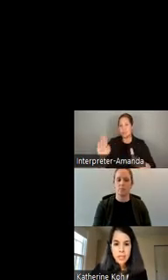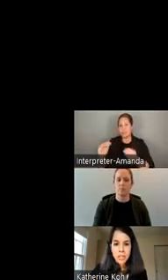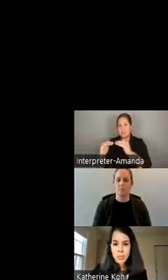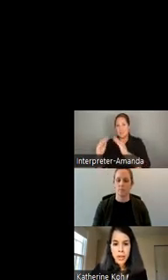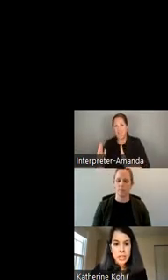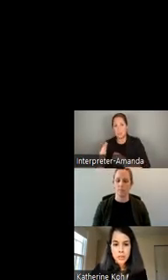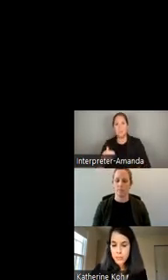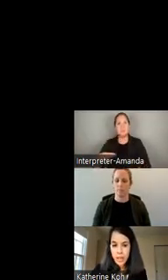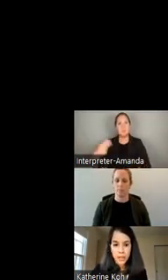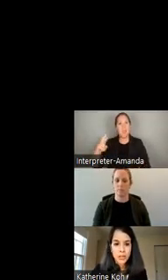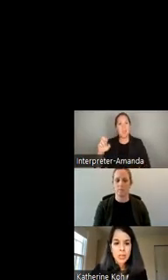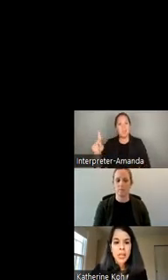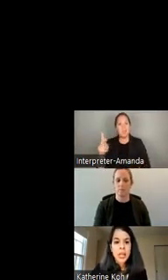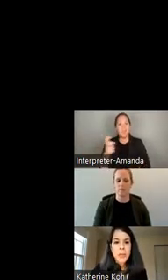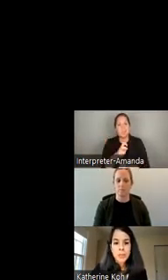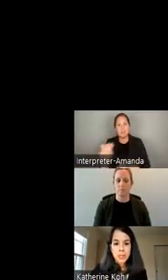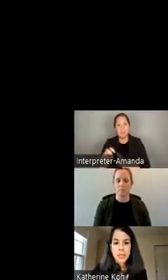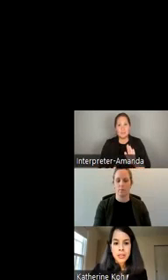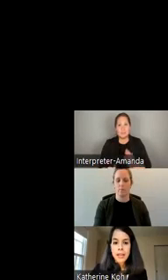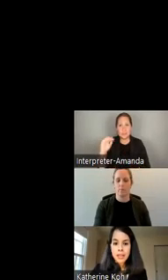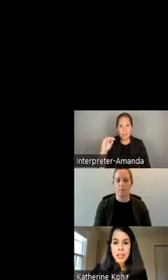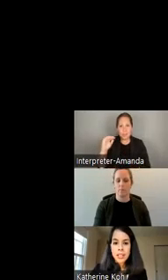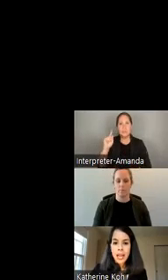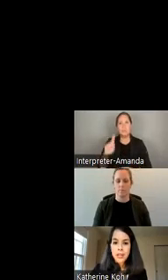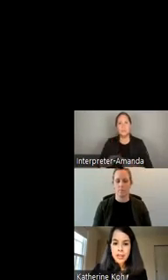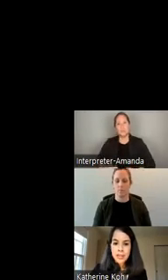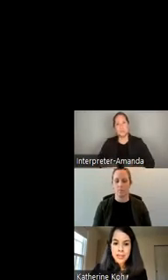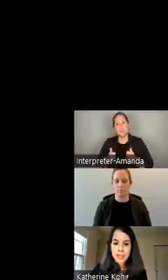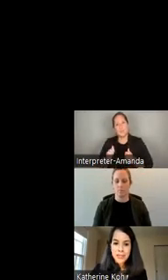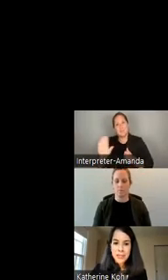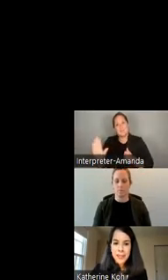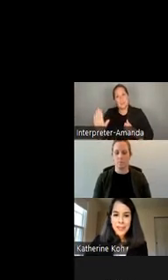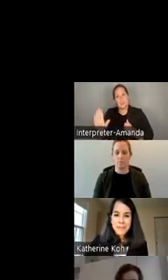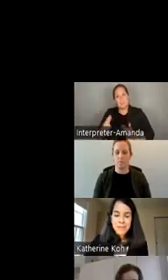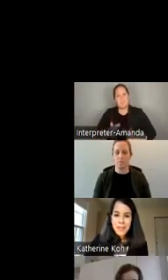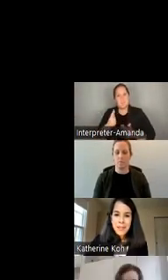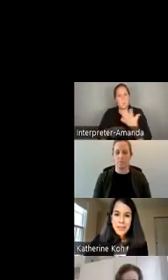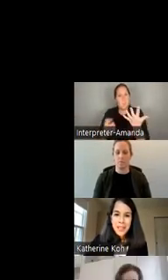transition points and from childhood to be able to live a life that they desire and deserve so